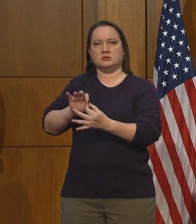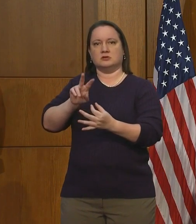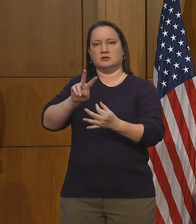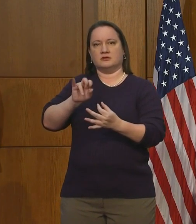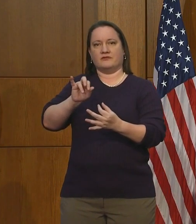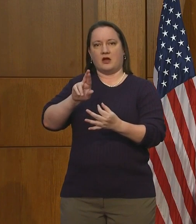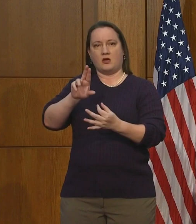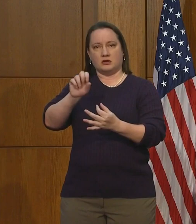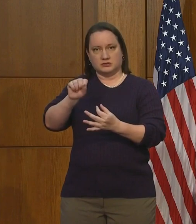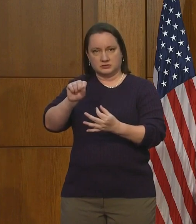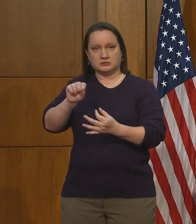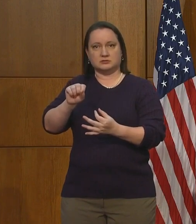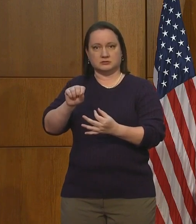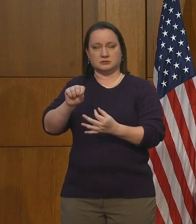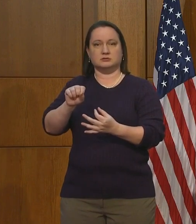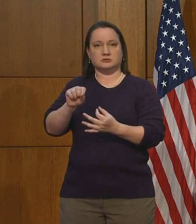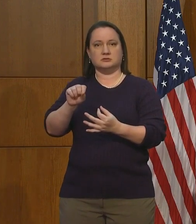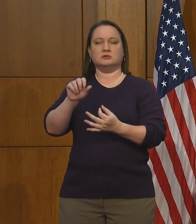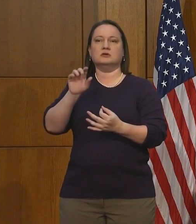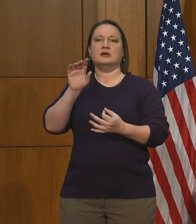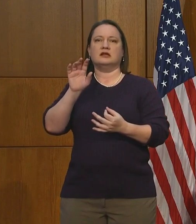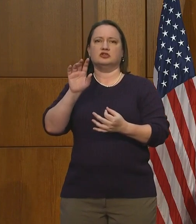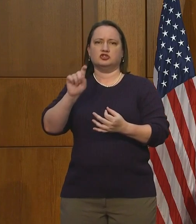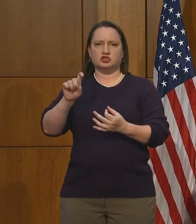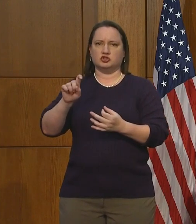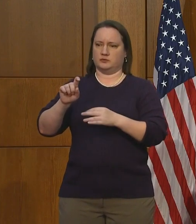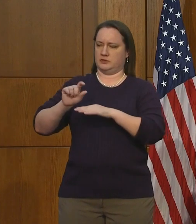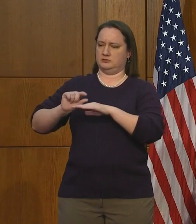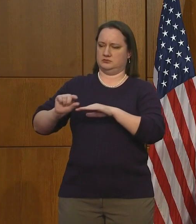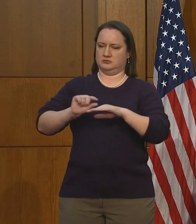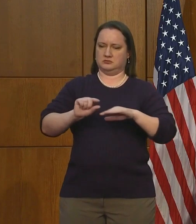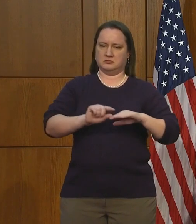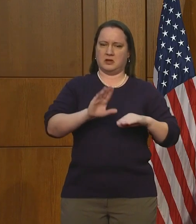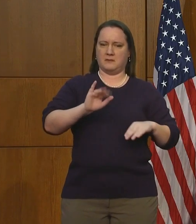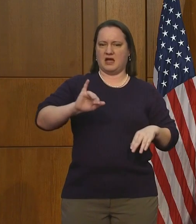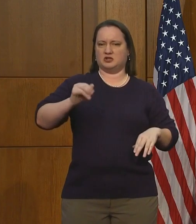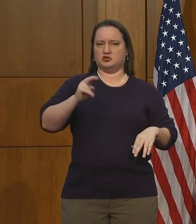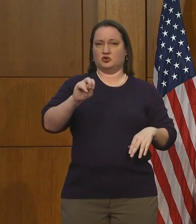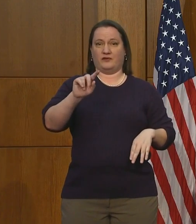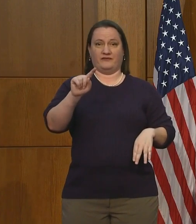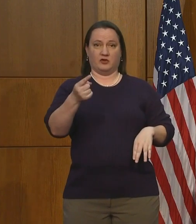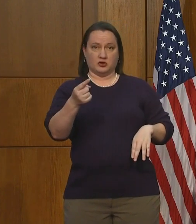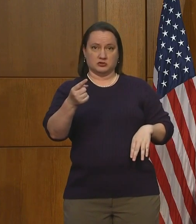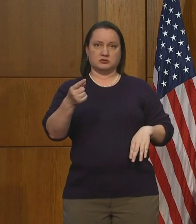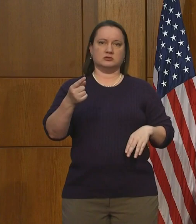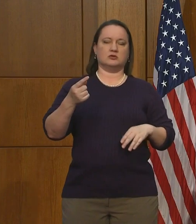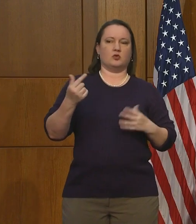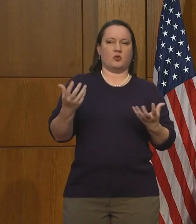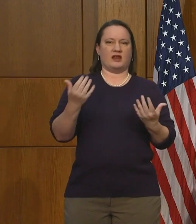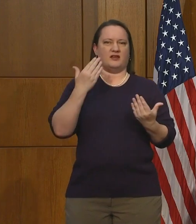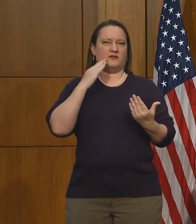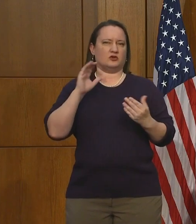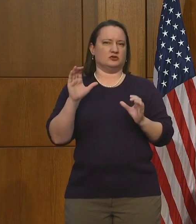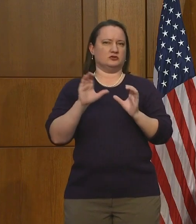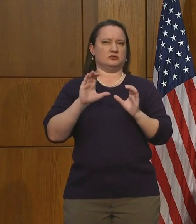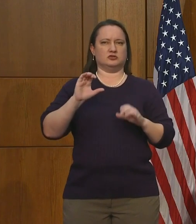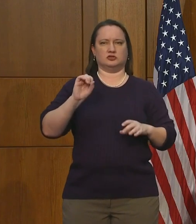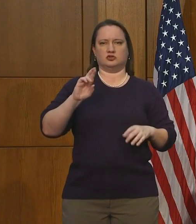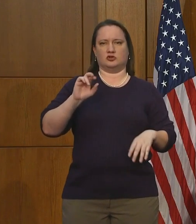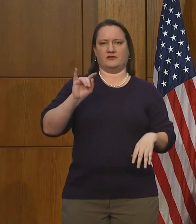COSTS RELATED TO- THE VIRUS THEY'RE EXPECTED TO BE DISTRIBUTED HERE BY THE FIRST